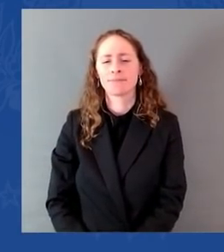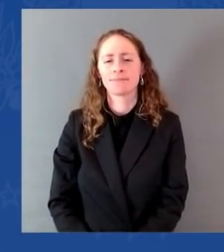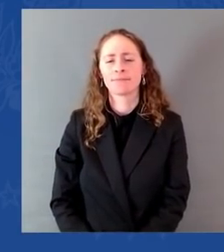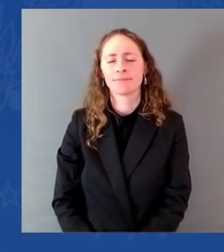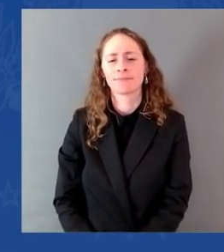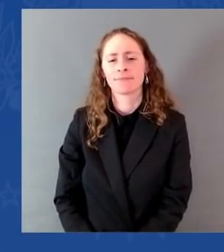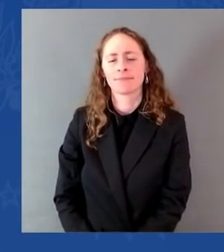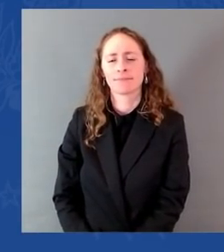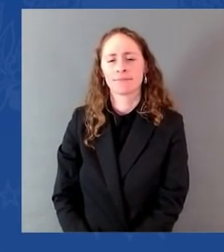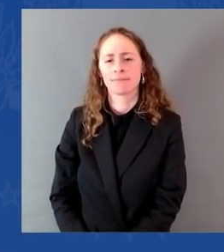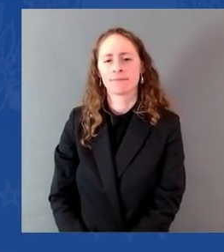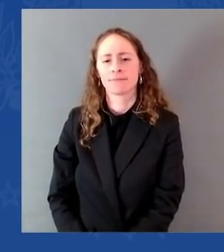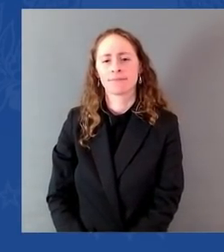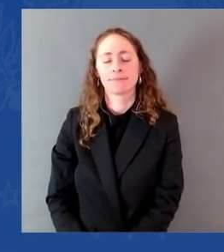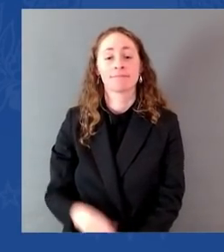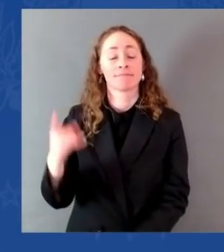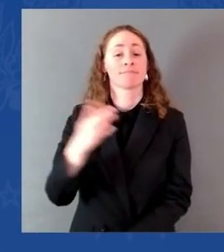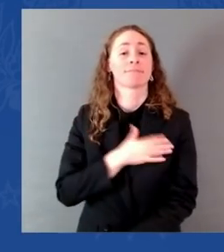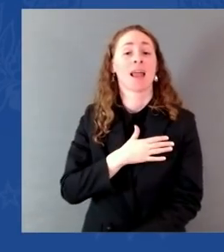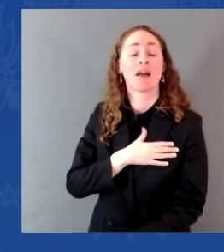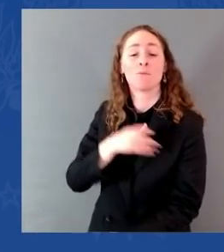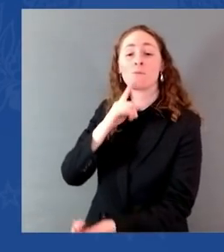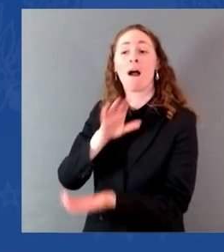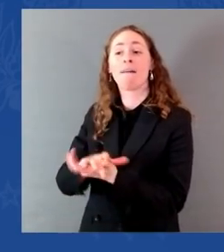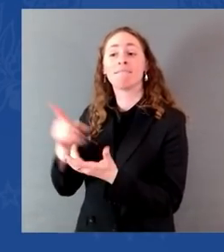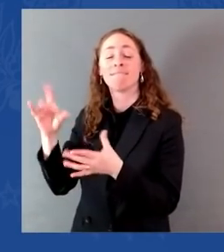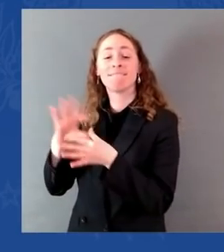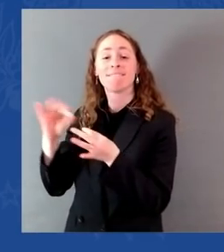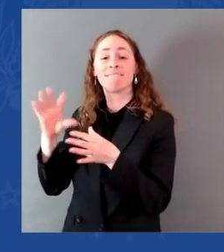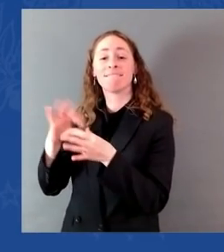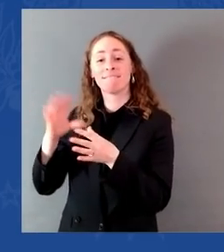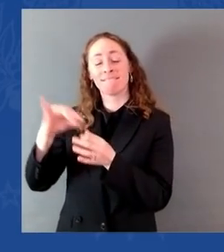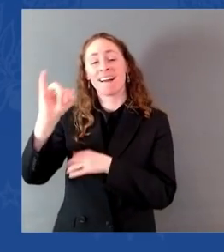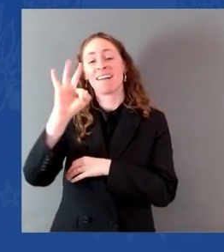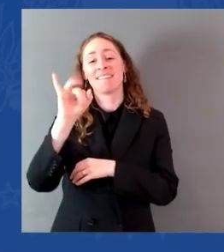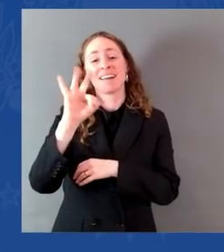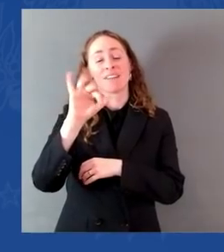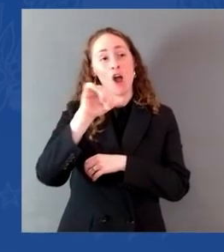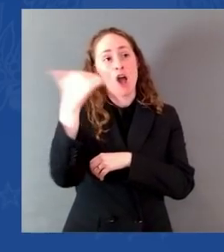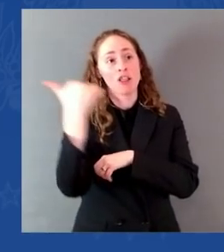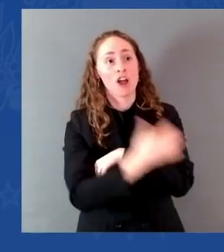is going to outcompete us. That's simply a fact. And guess what? Hold it here.